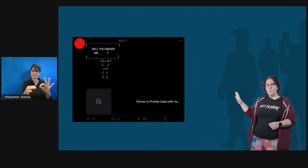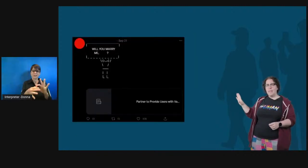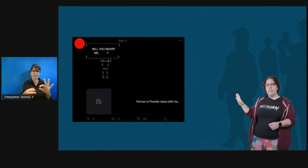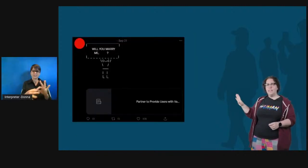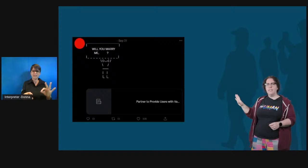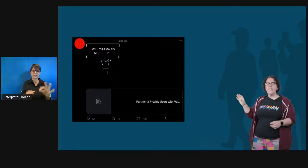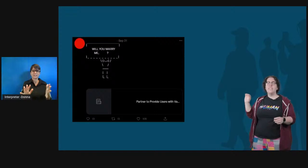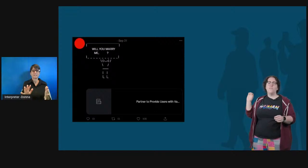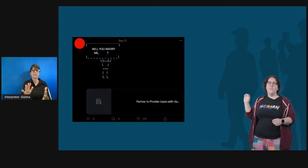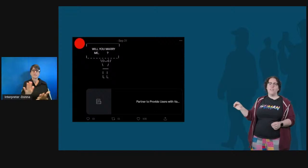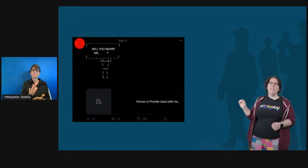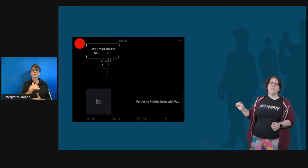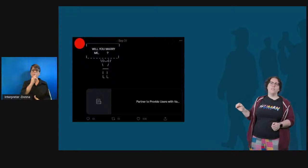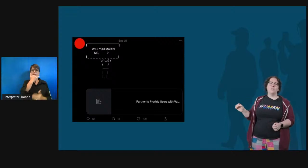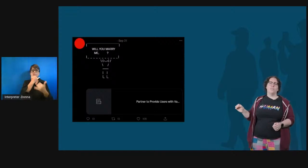you are neglecting a huge chunk of your audience.